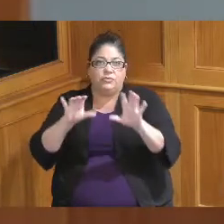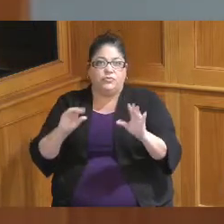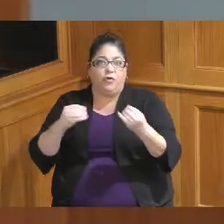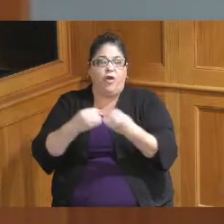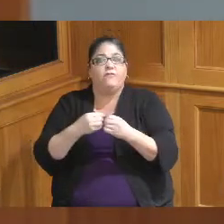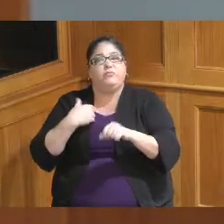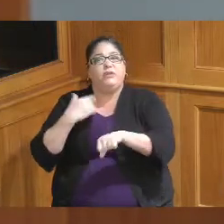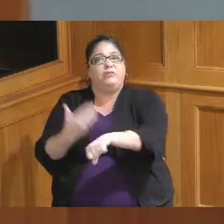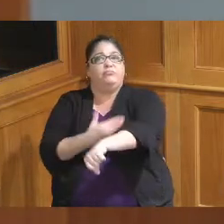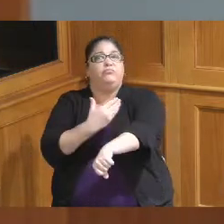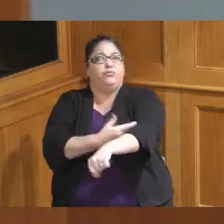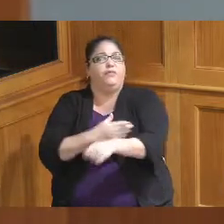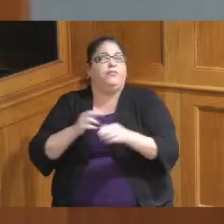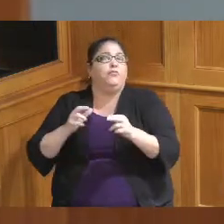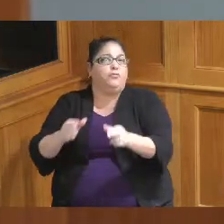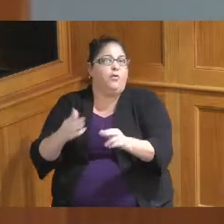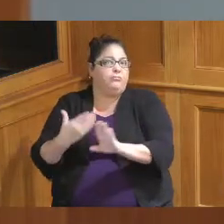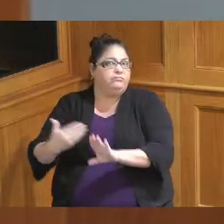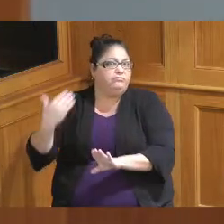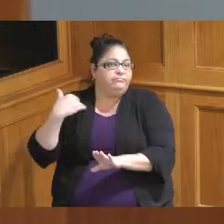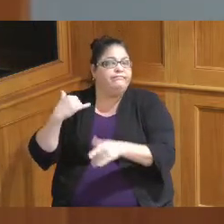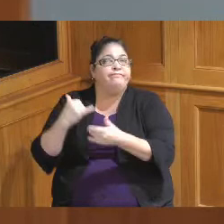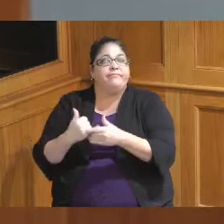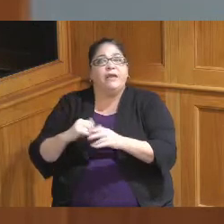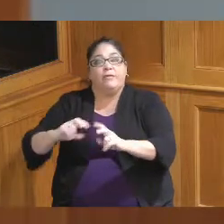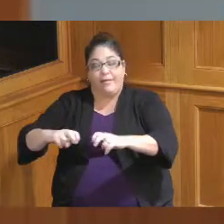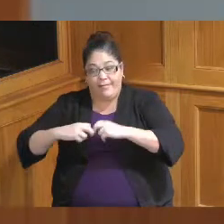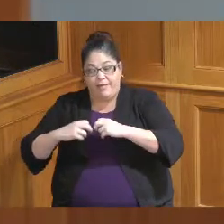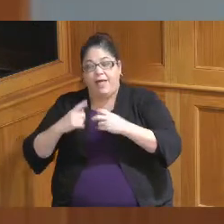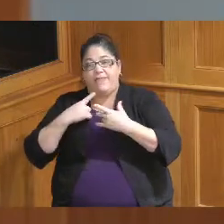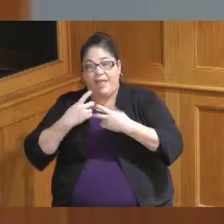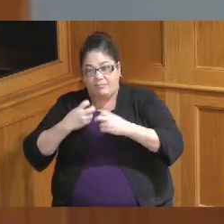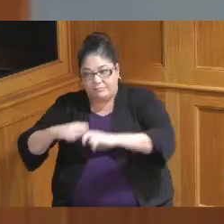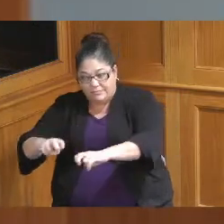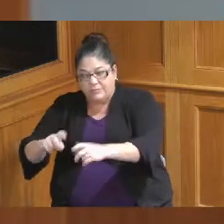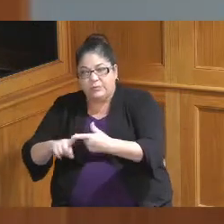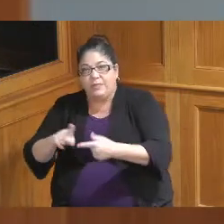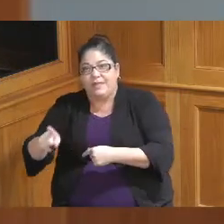roadway segment in anticipation of the transfer so I'm here to answer any questions that you